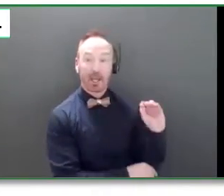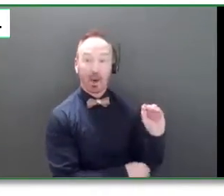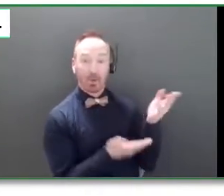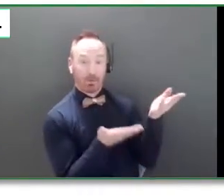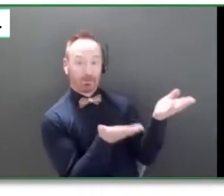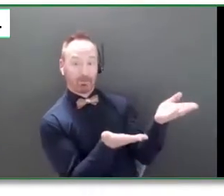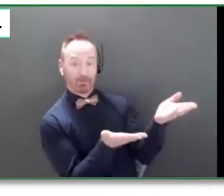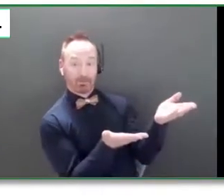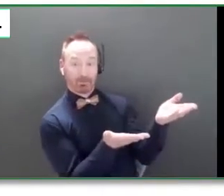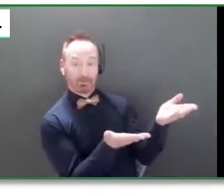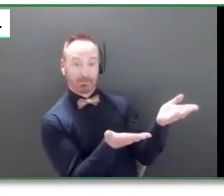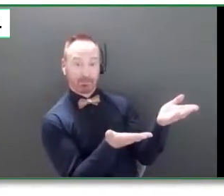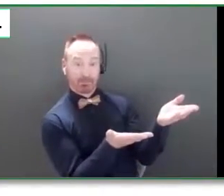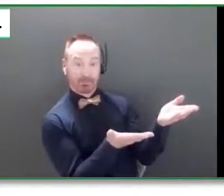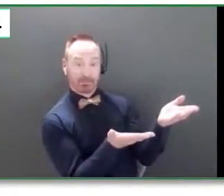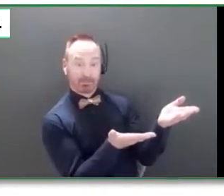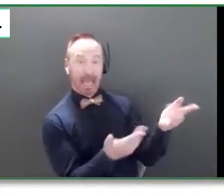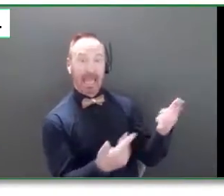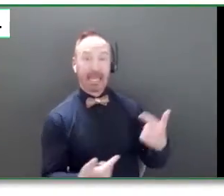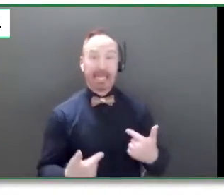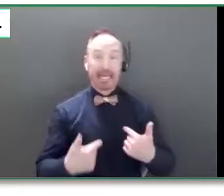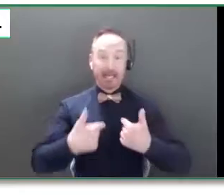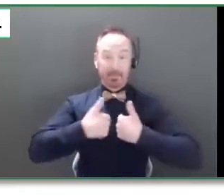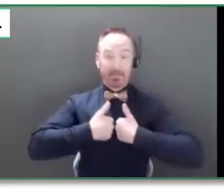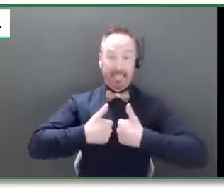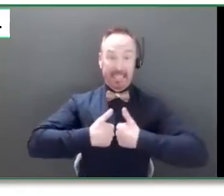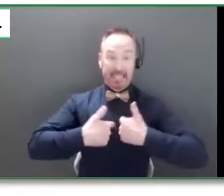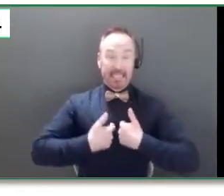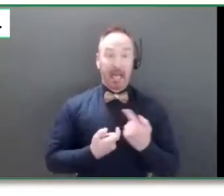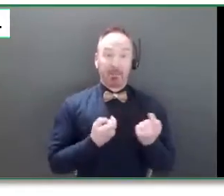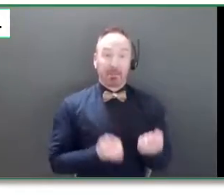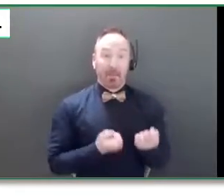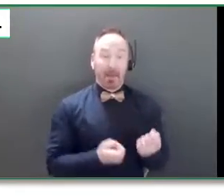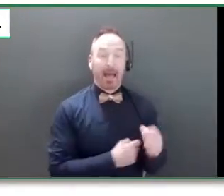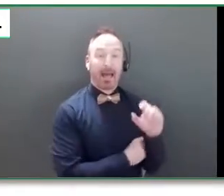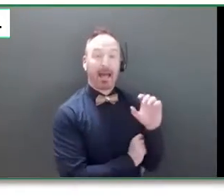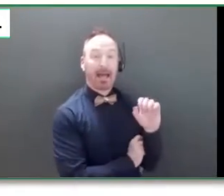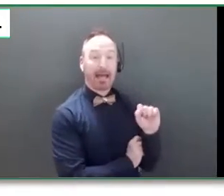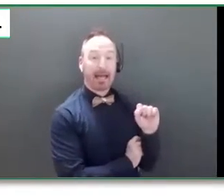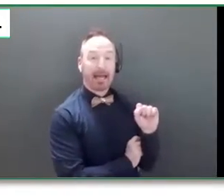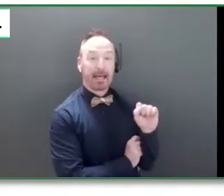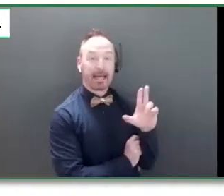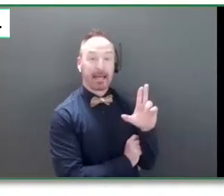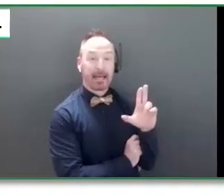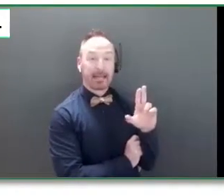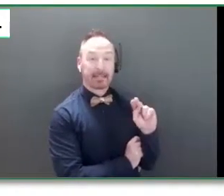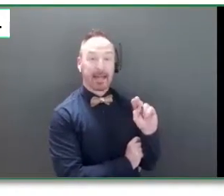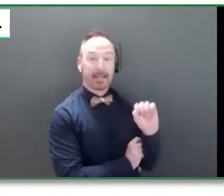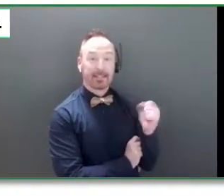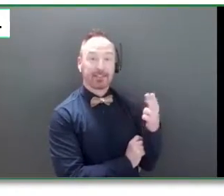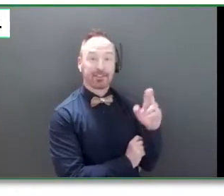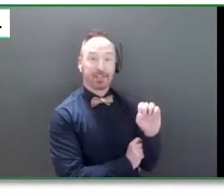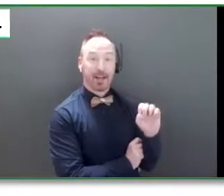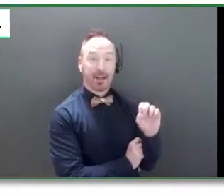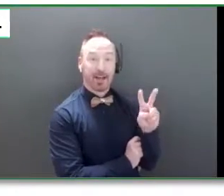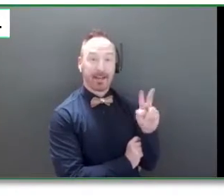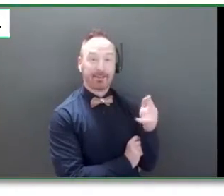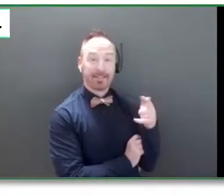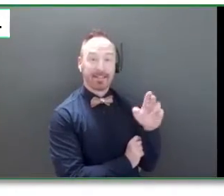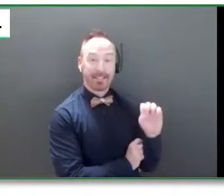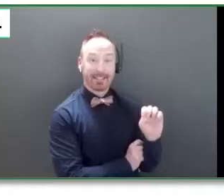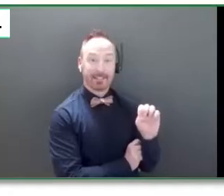So here I am skiing at Sunshine Village at Banff National Park and here you'll